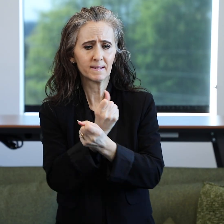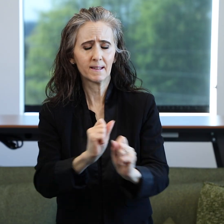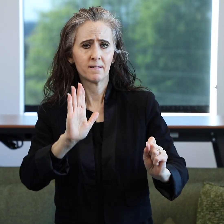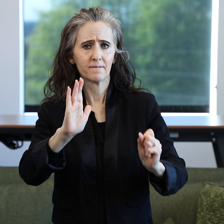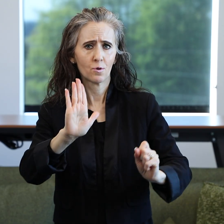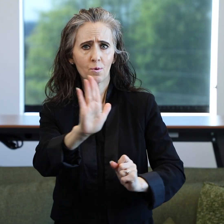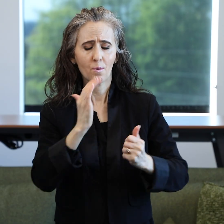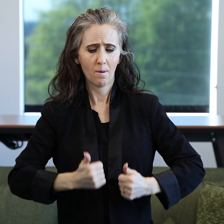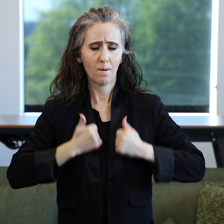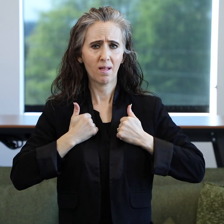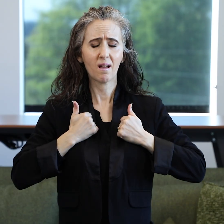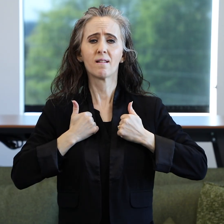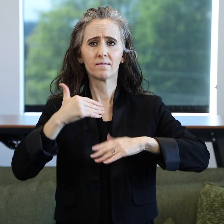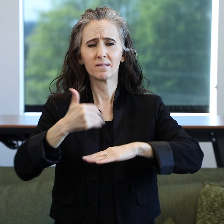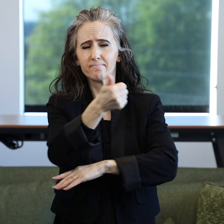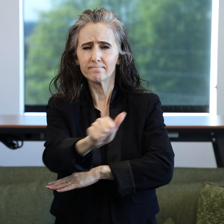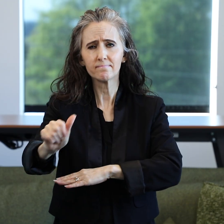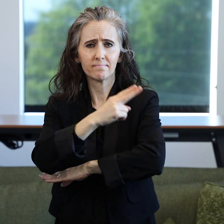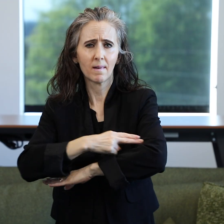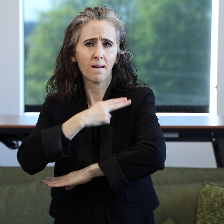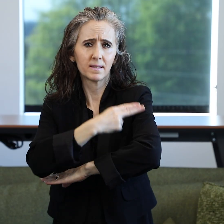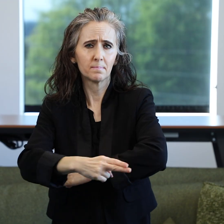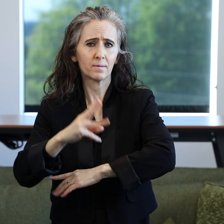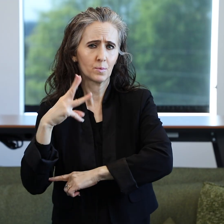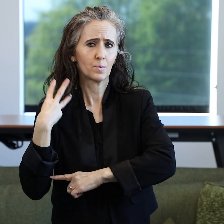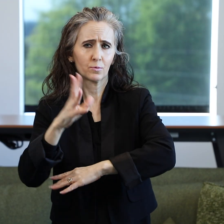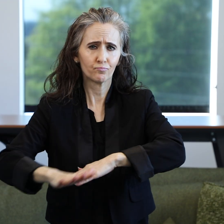saving abortion at any hospital in Washington where you choose to get care.